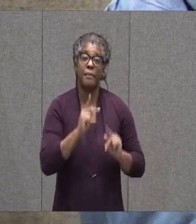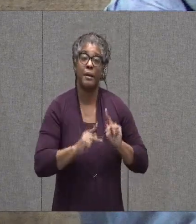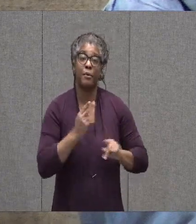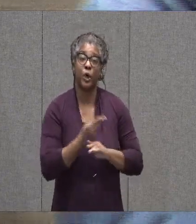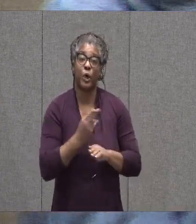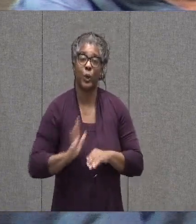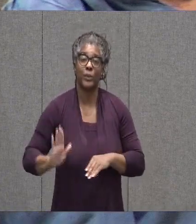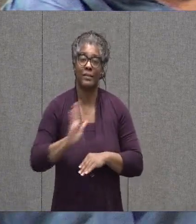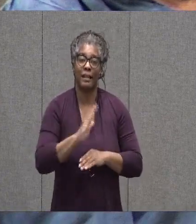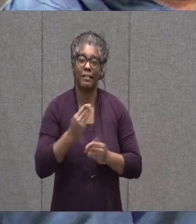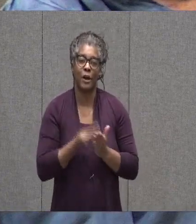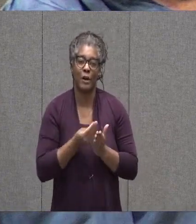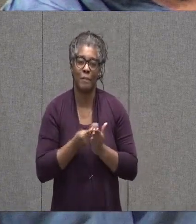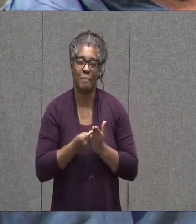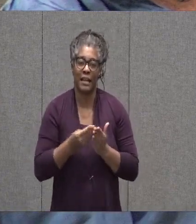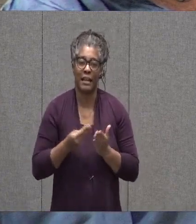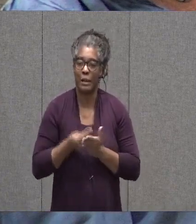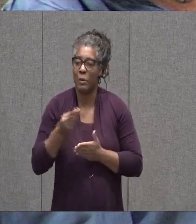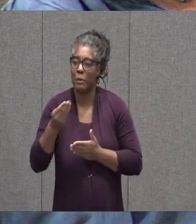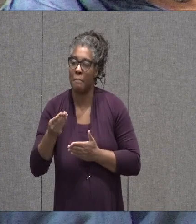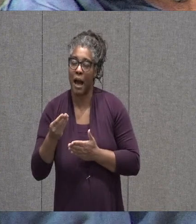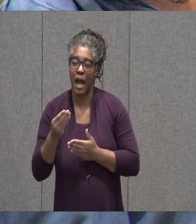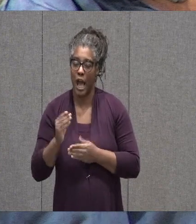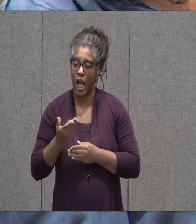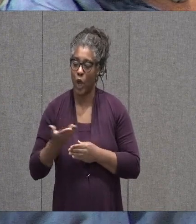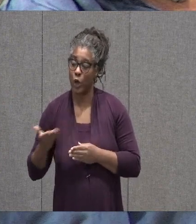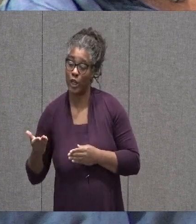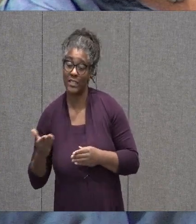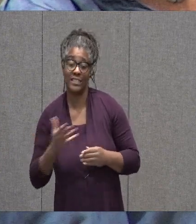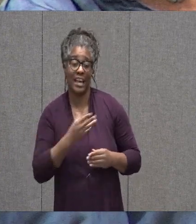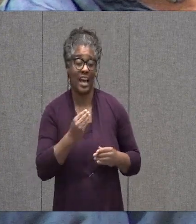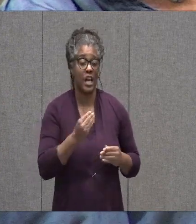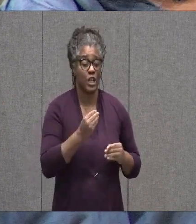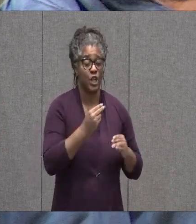Goods are the things we eat, wear, and use.